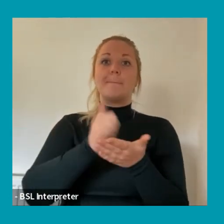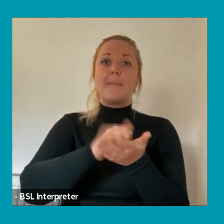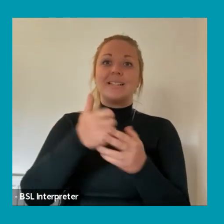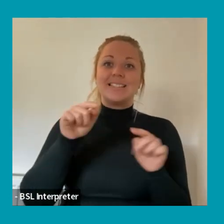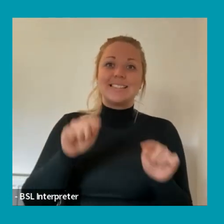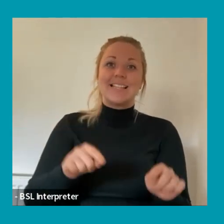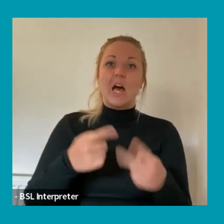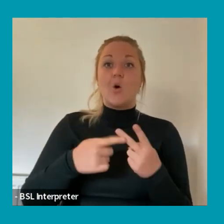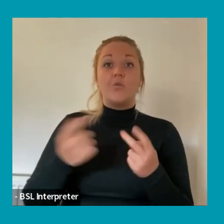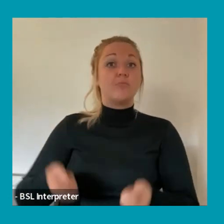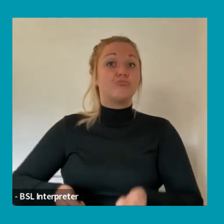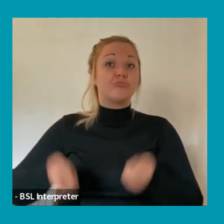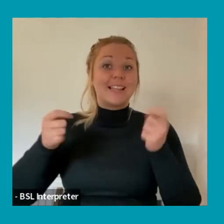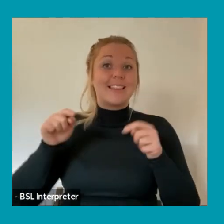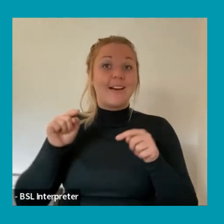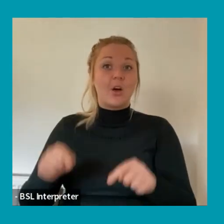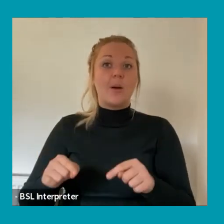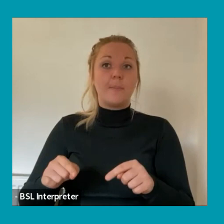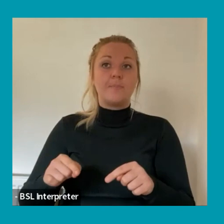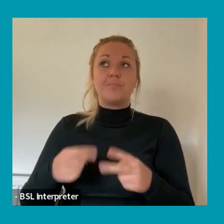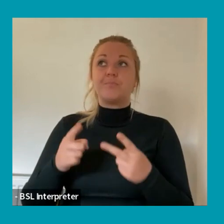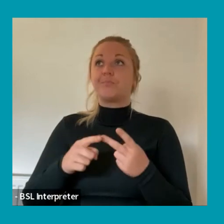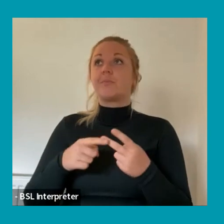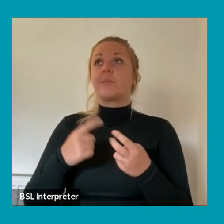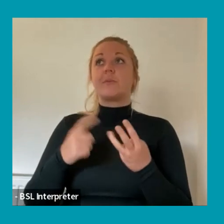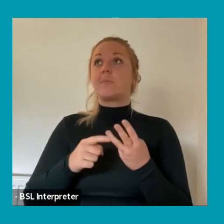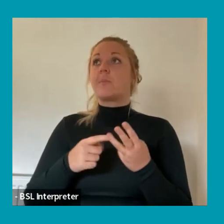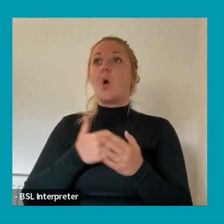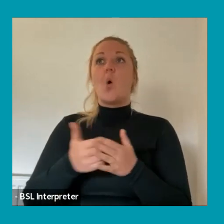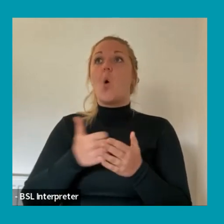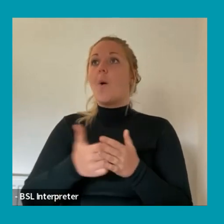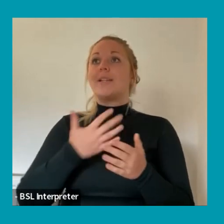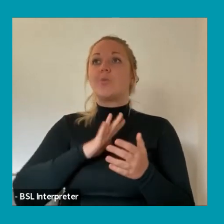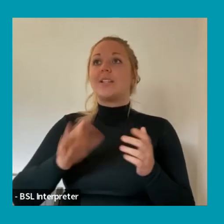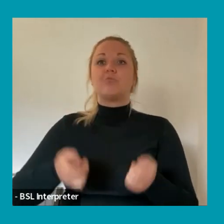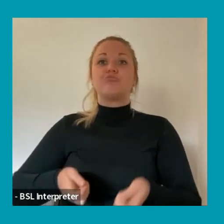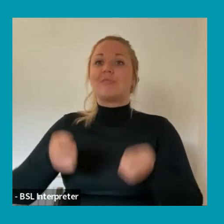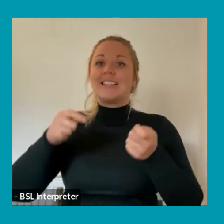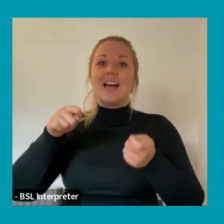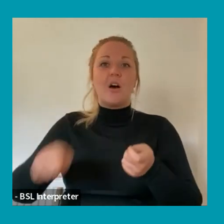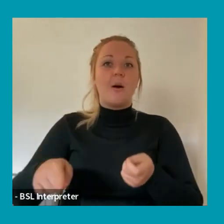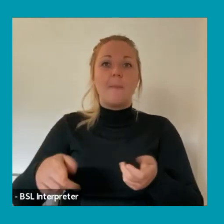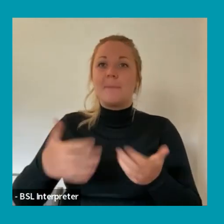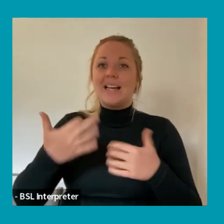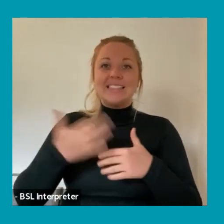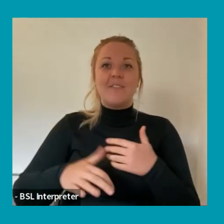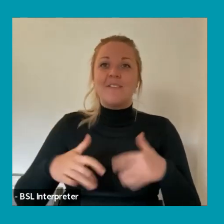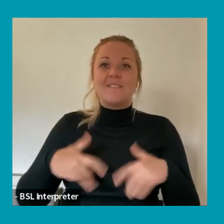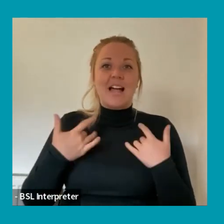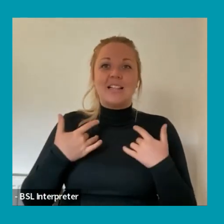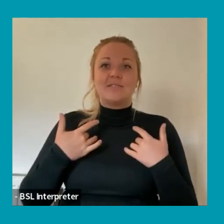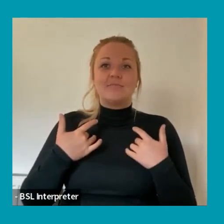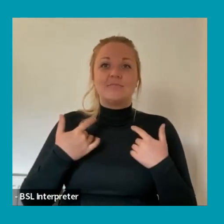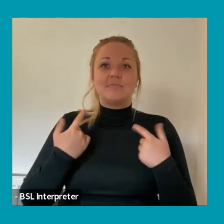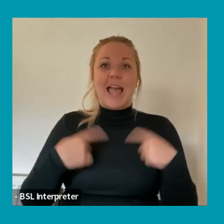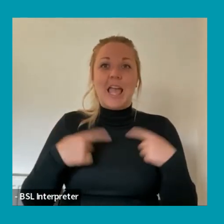And I always wanted to speak up about that and never felt able to And then when we rolled into LGBTQIA+